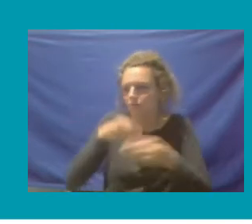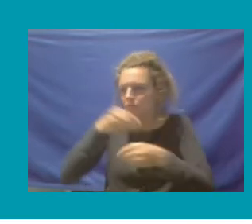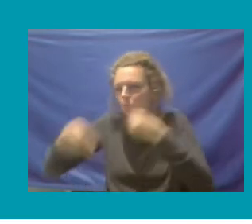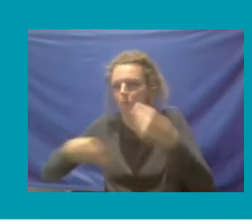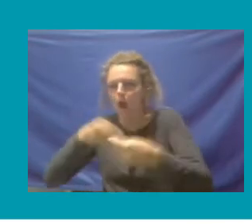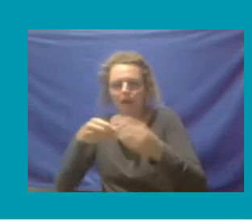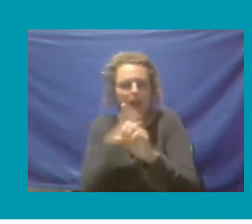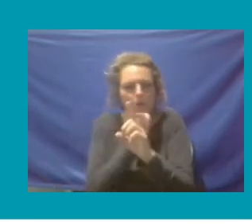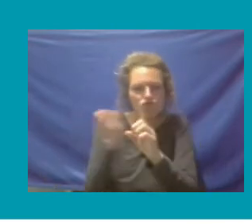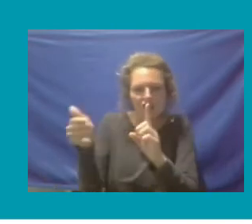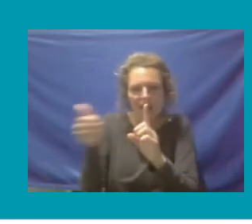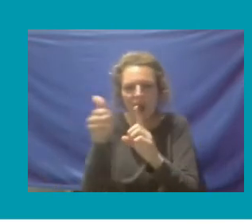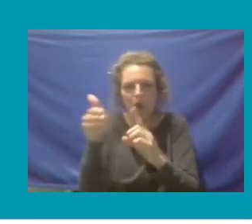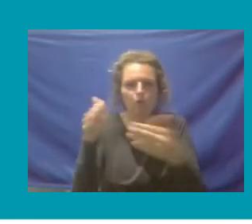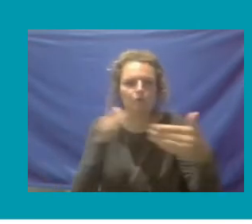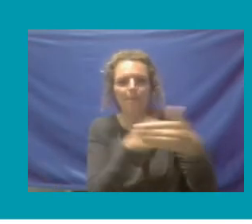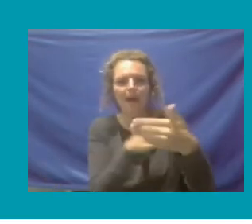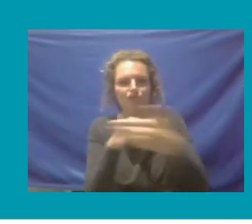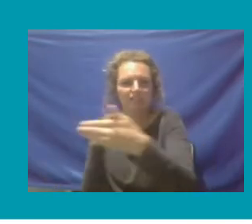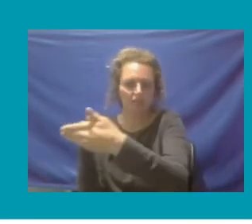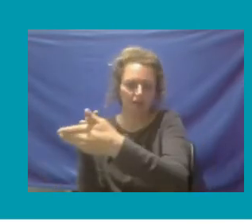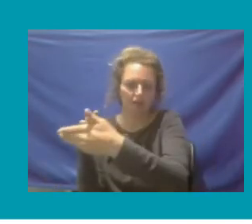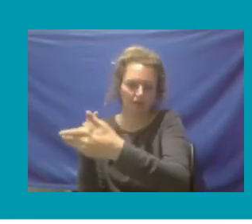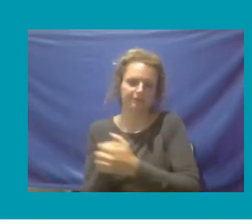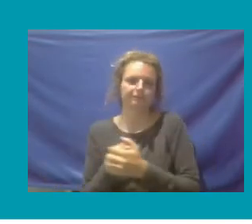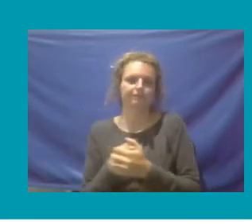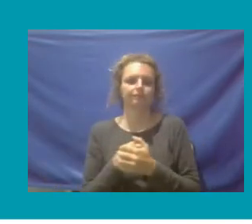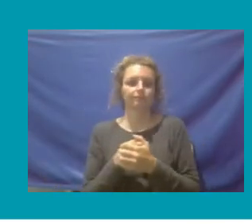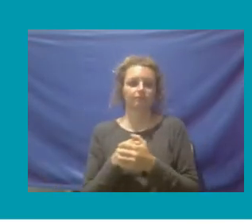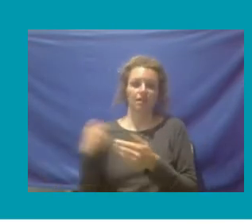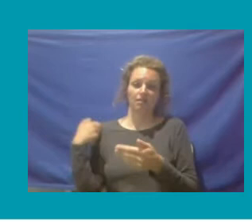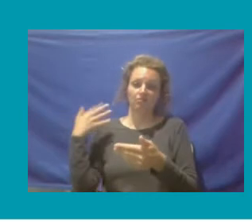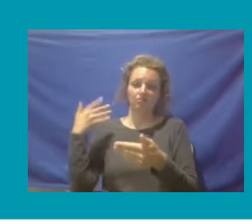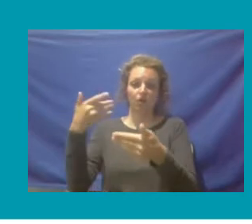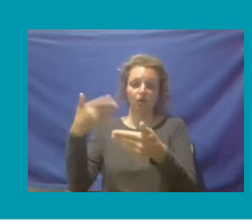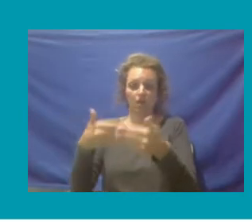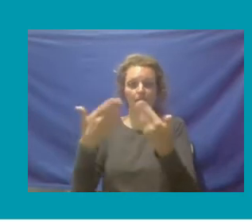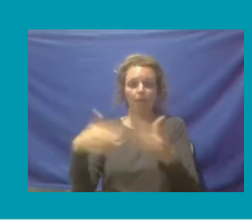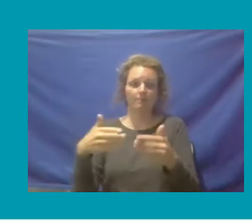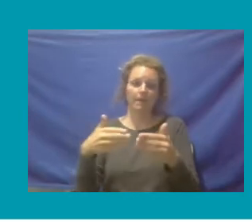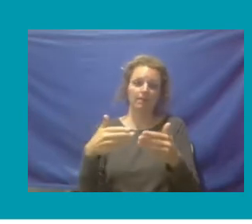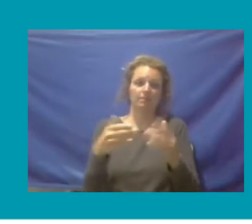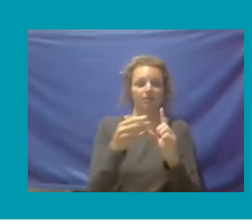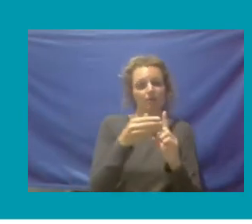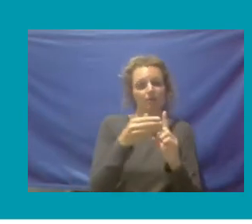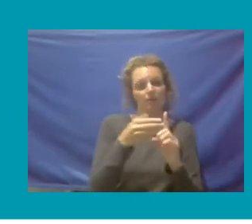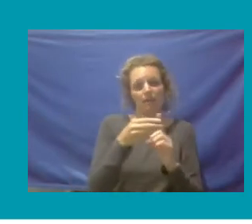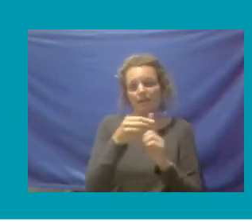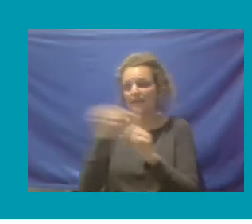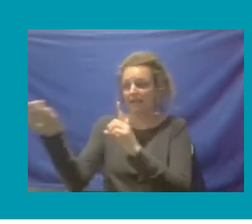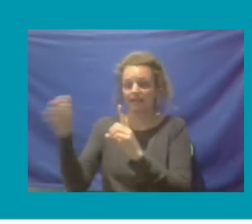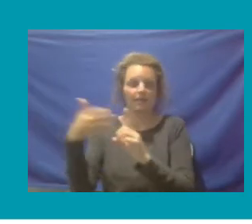candidates to other organisations. But increasingly they were coming back and saying, you know actually that particular